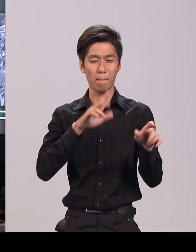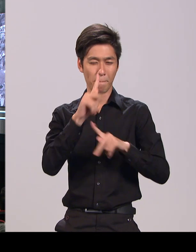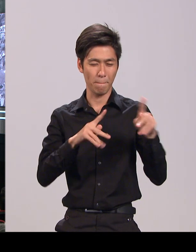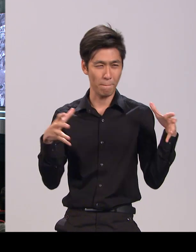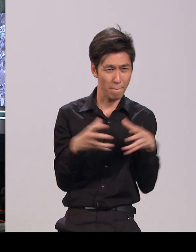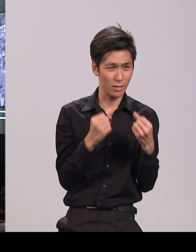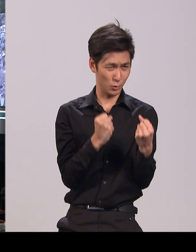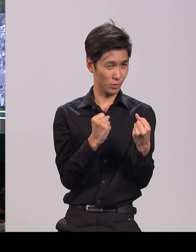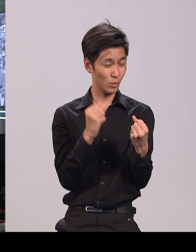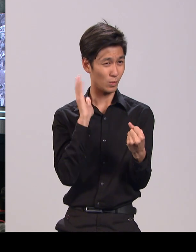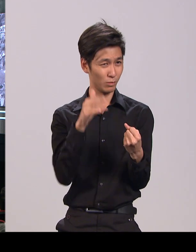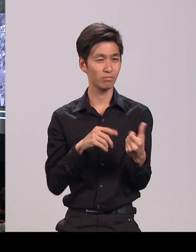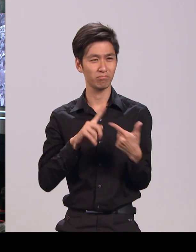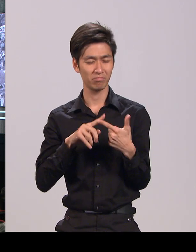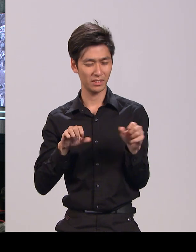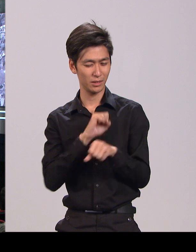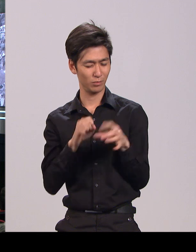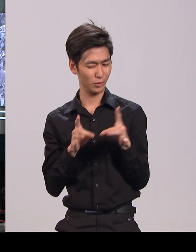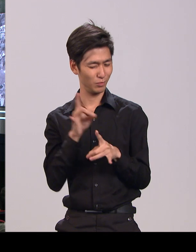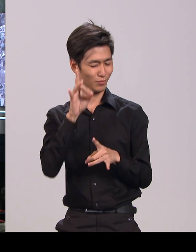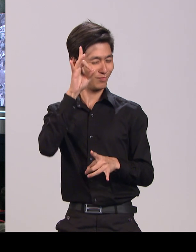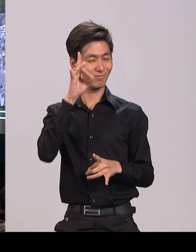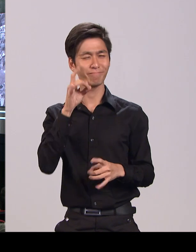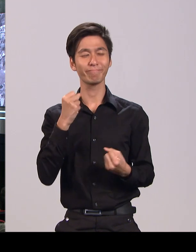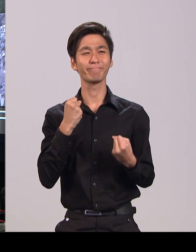Will we feel more pride and togetherness as Singaporeans?